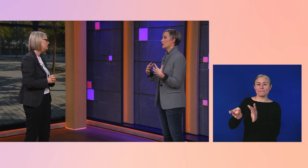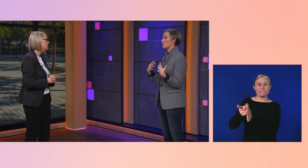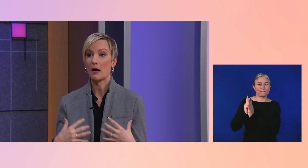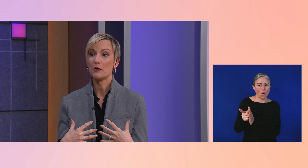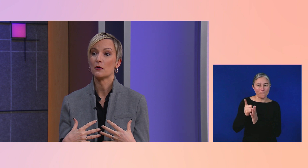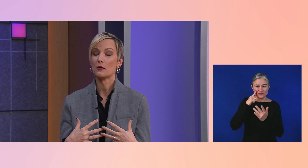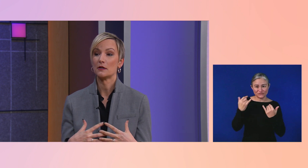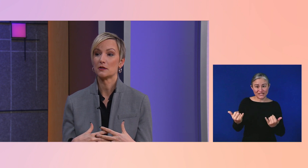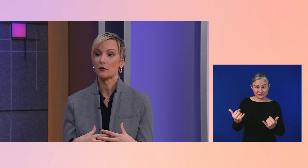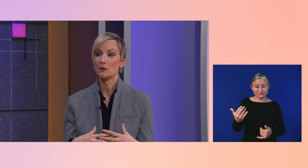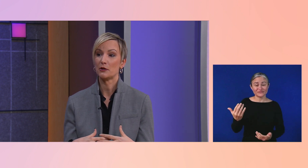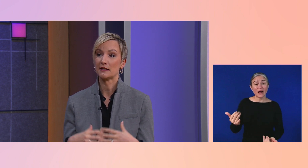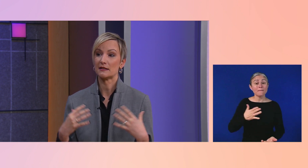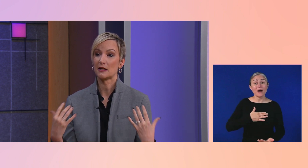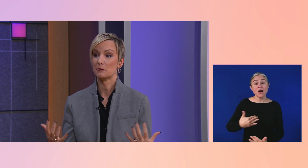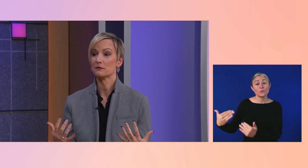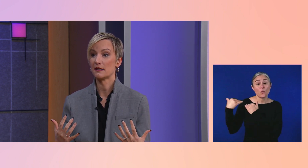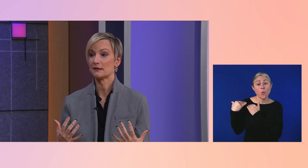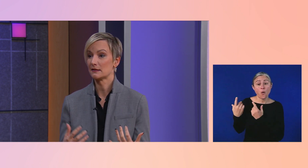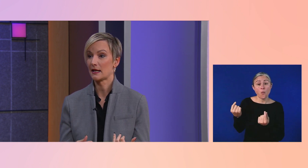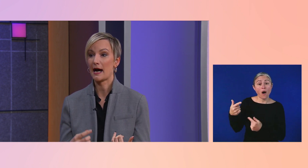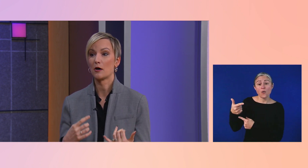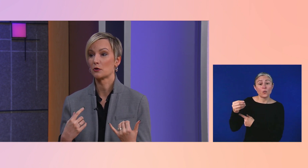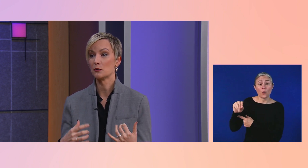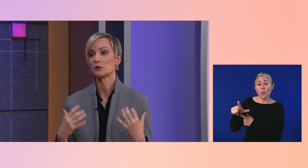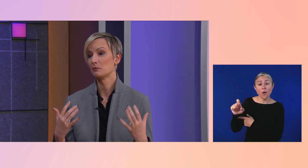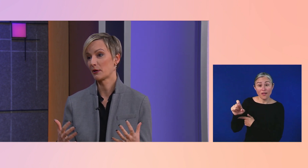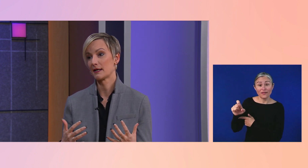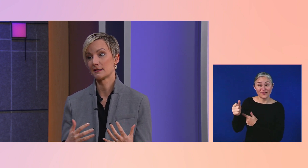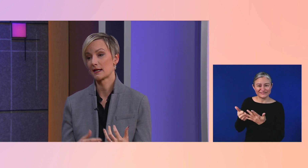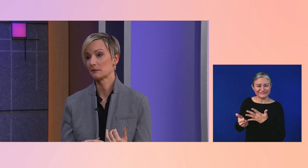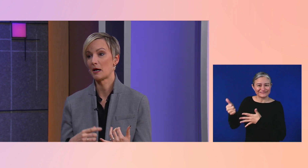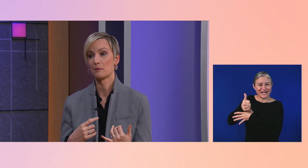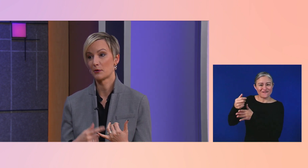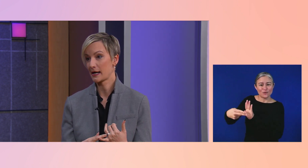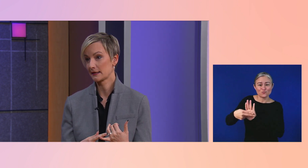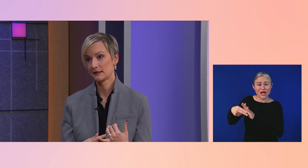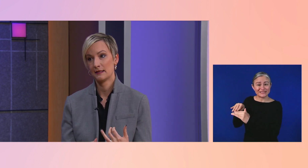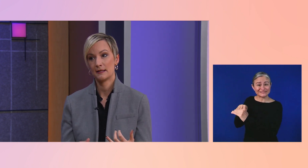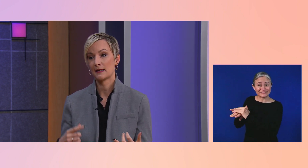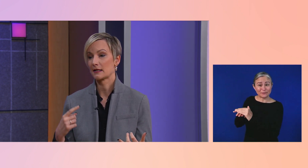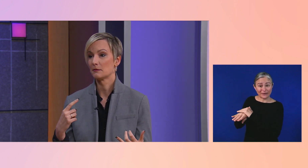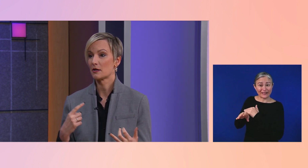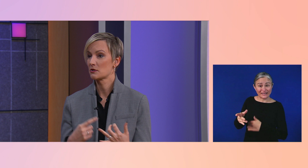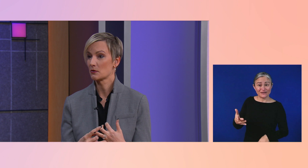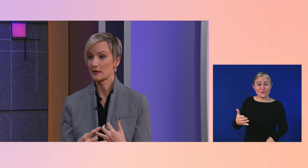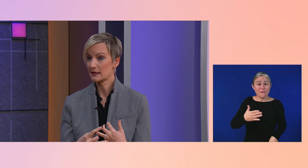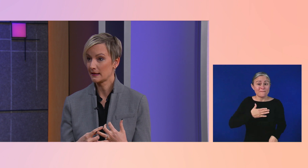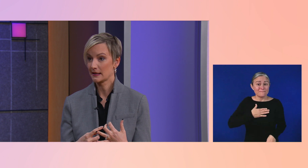my role is to really bring a disabled length into how Google's brand talks about product, talks about storytelling,